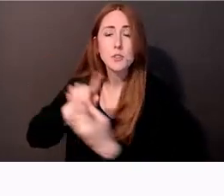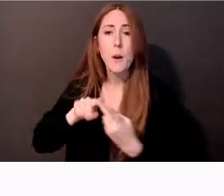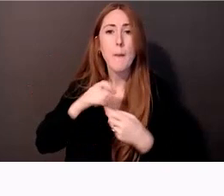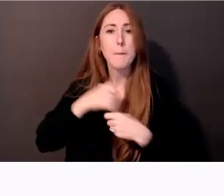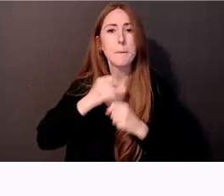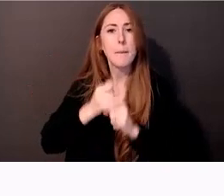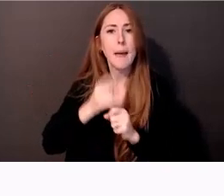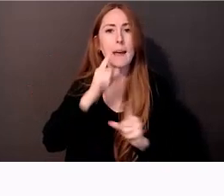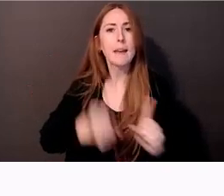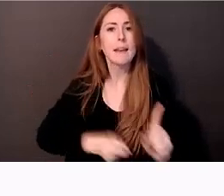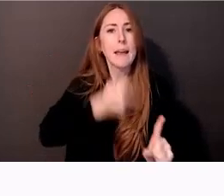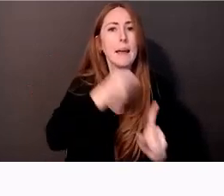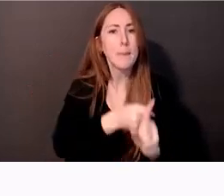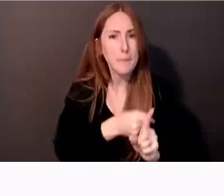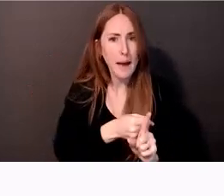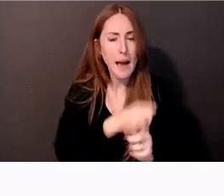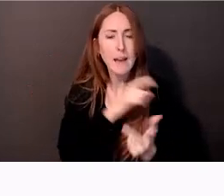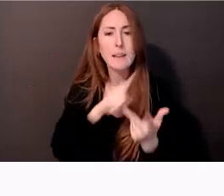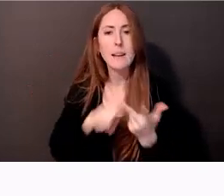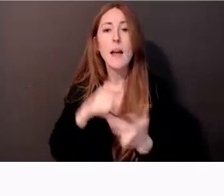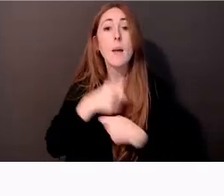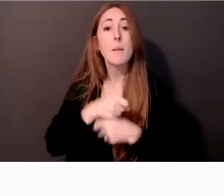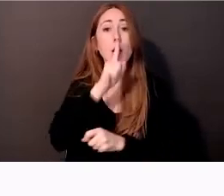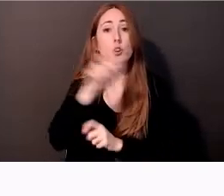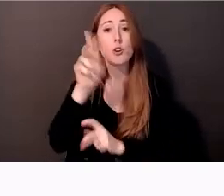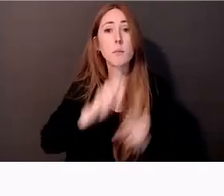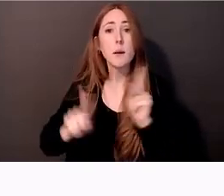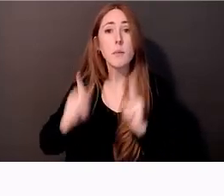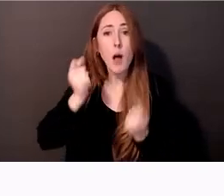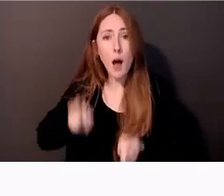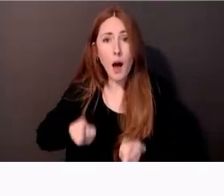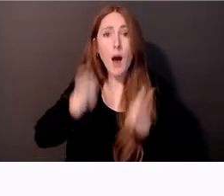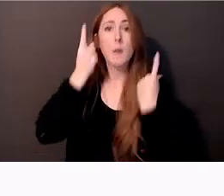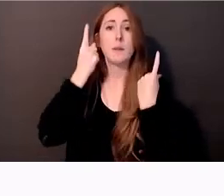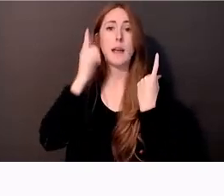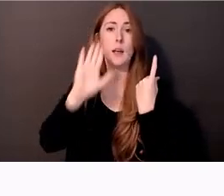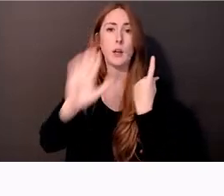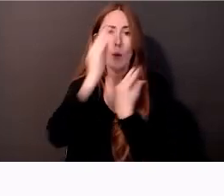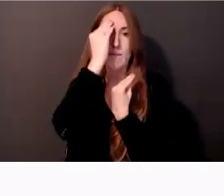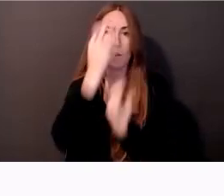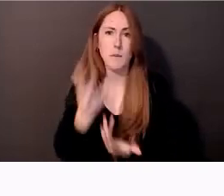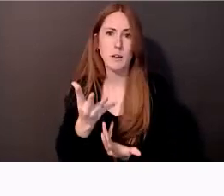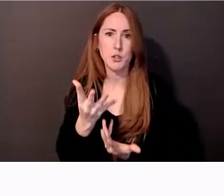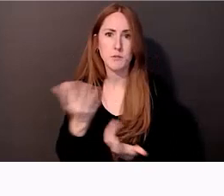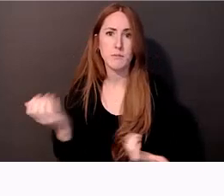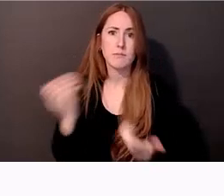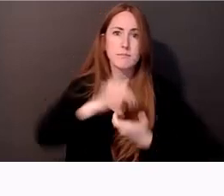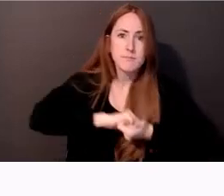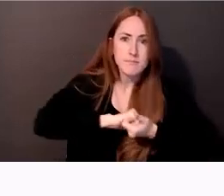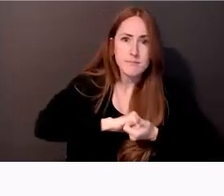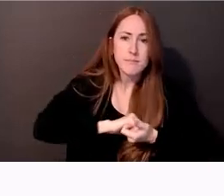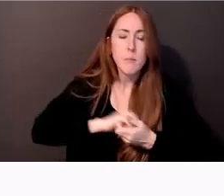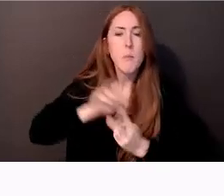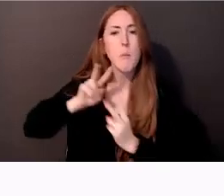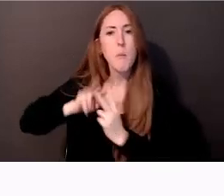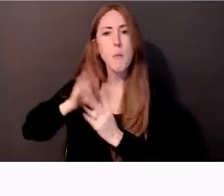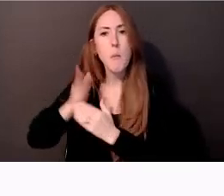uptake the information that you're doing and getting out there. Collaboration and partnerships. Keep in mind business strategies.